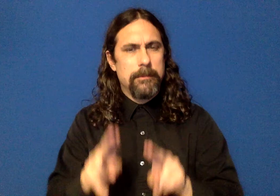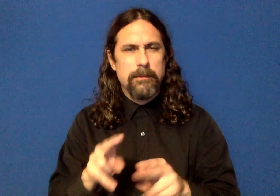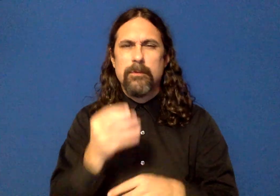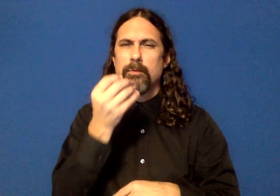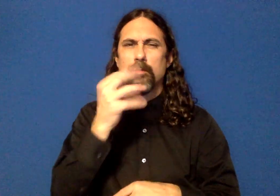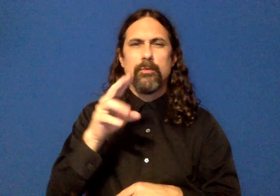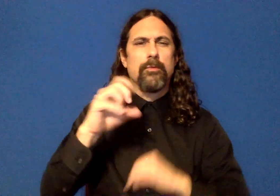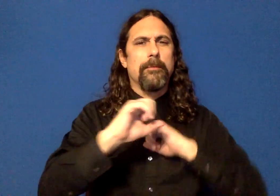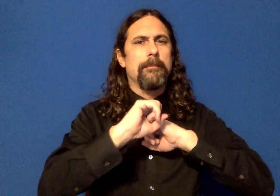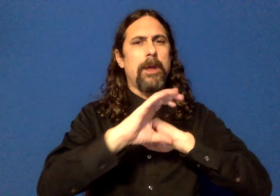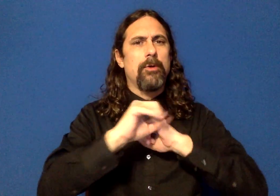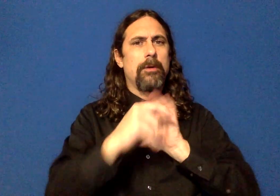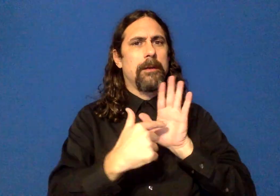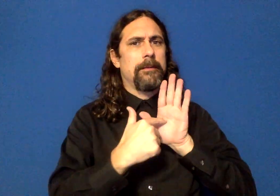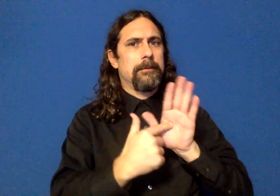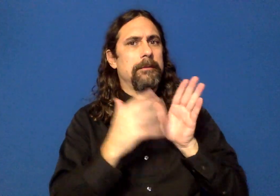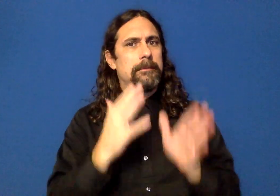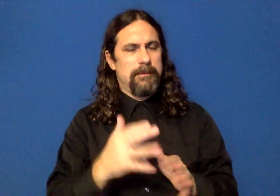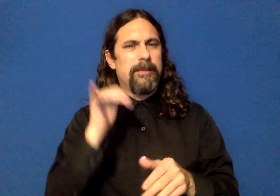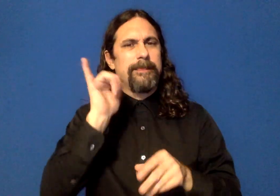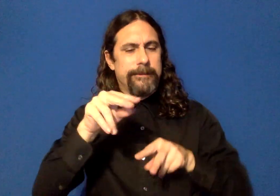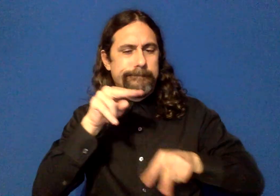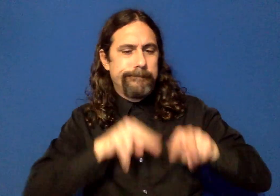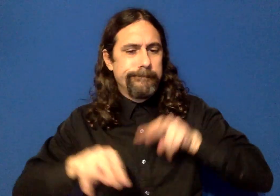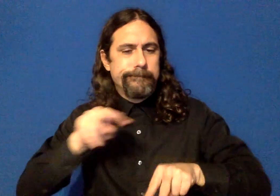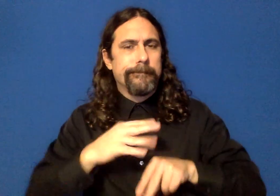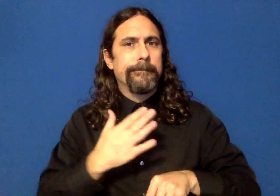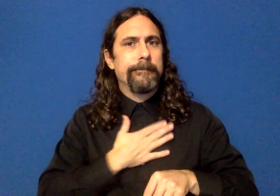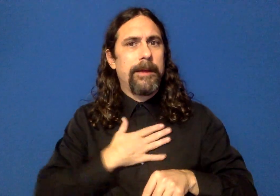or the Marketing Agent that conducted my eligibility review?